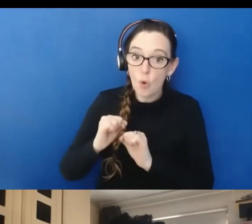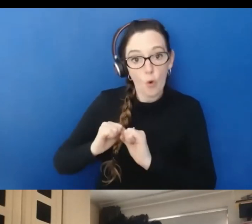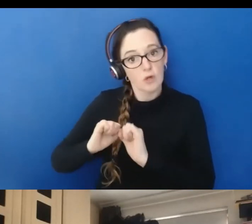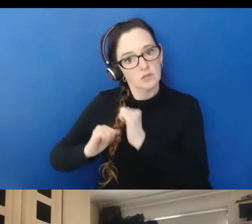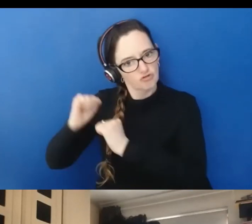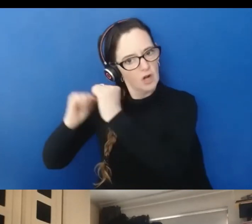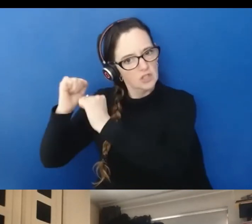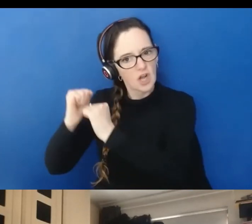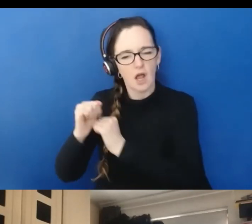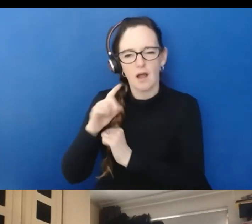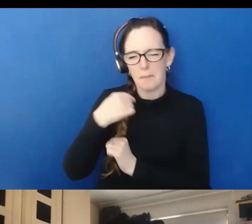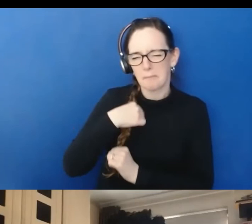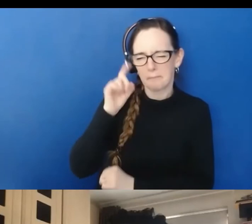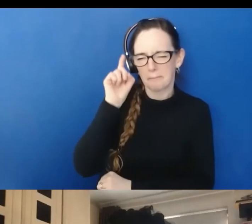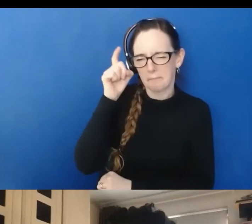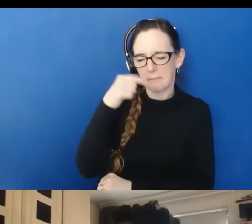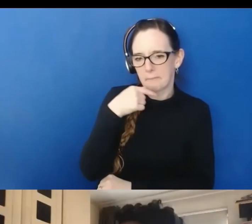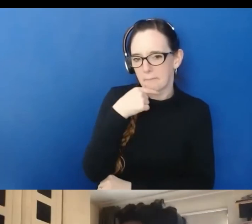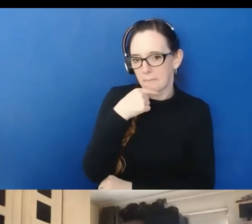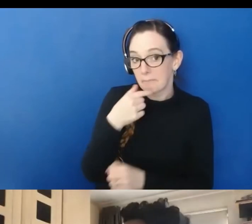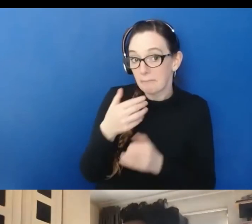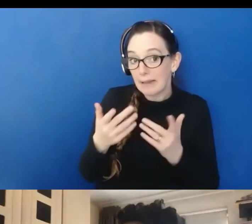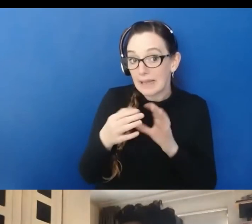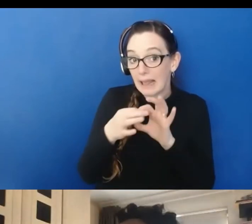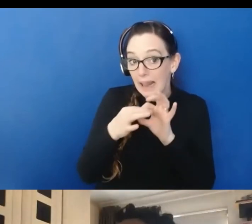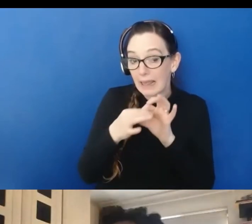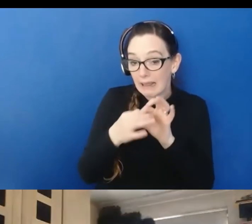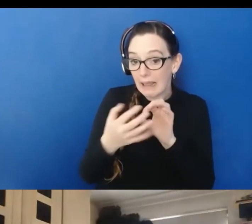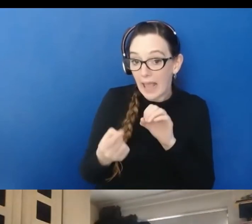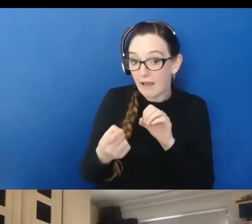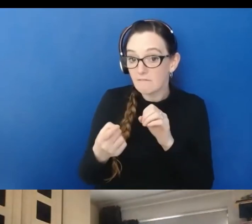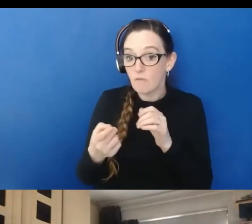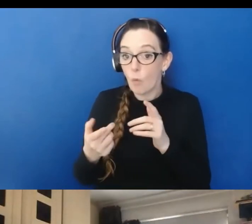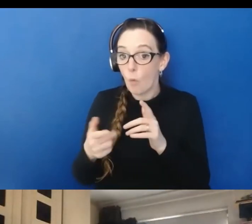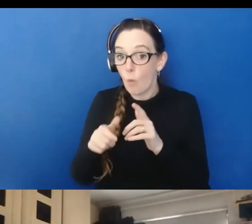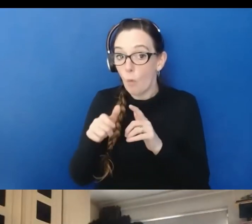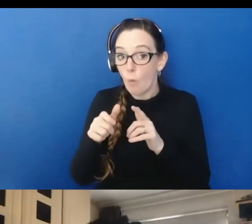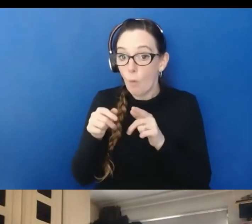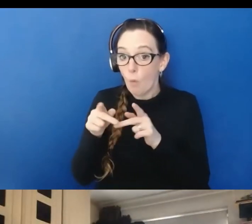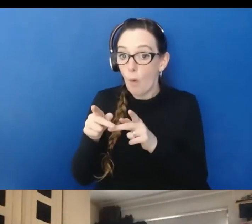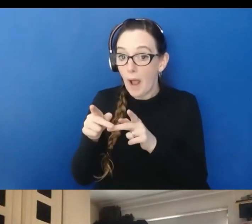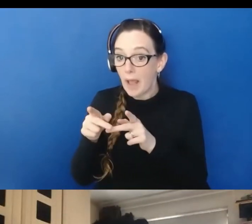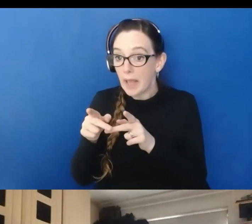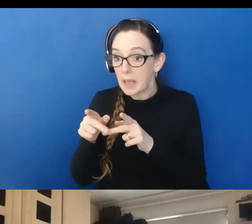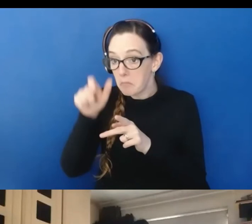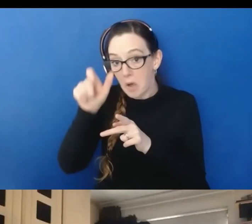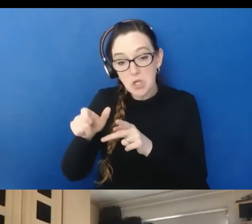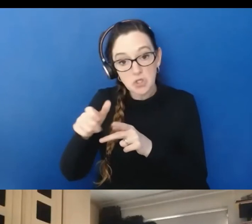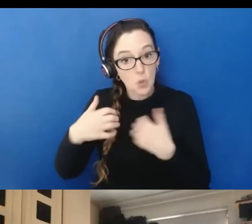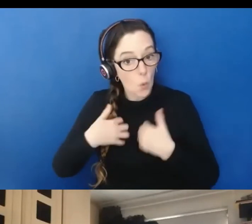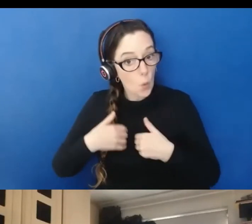got is, if you ve got a link to it, or a sort of way someone can find out more maybe putting that go into the chat as well might be quite helpful if